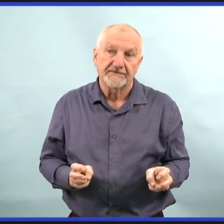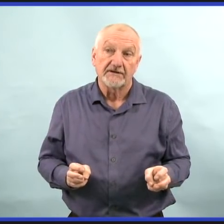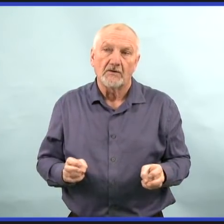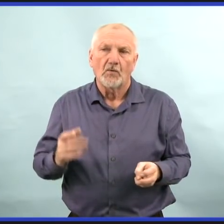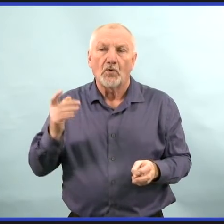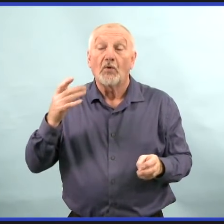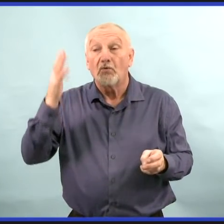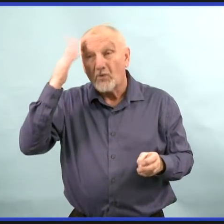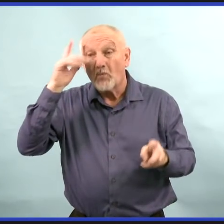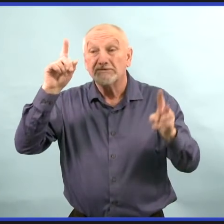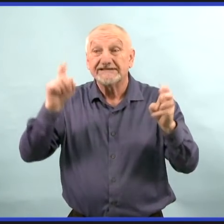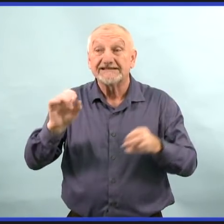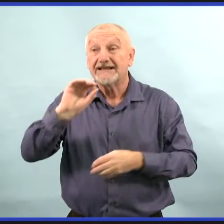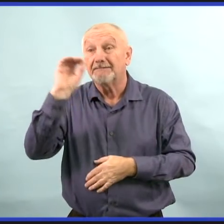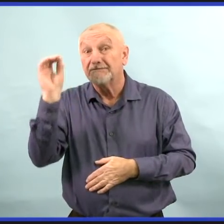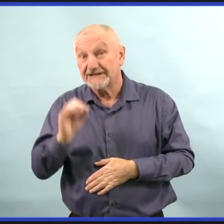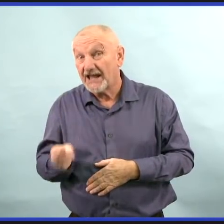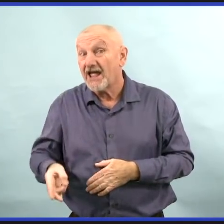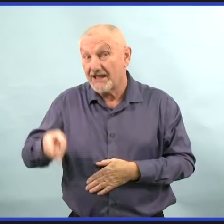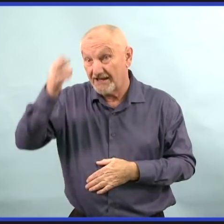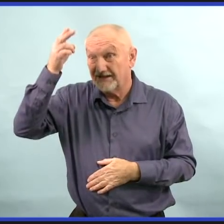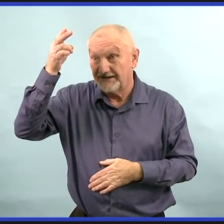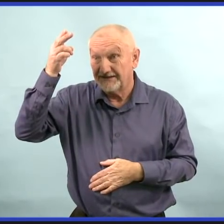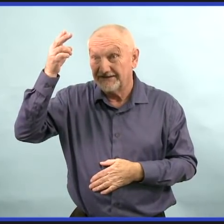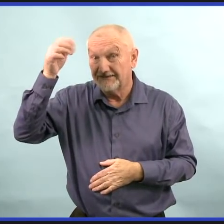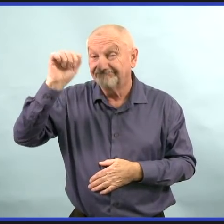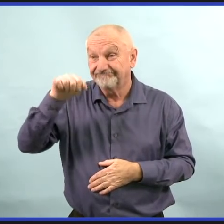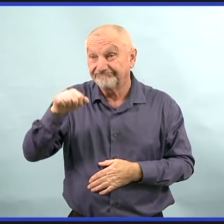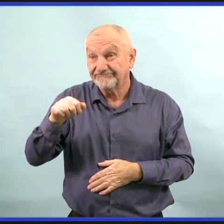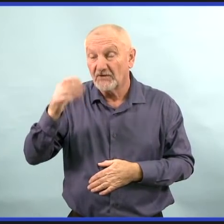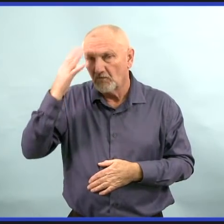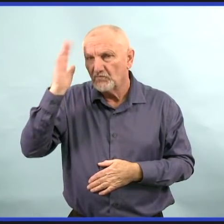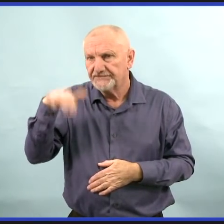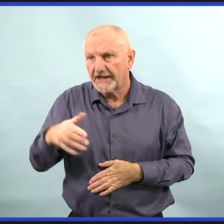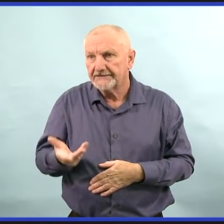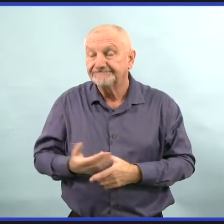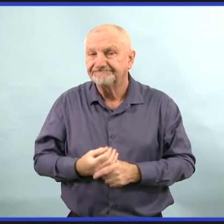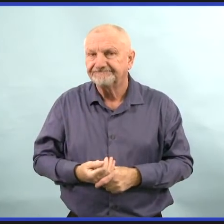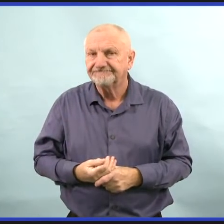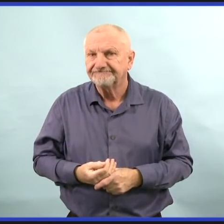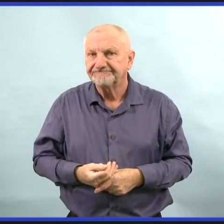we know we see a disproportionate effect of um you know our fellow manitobans being emitted to